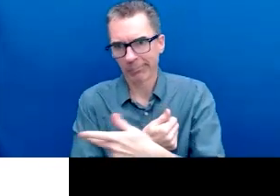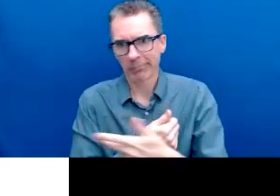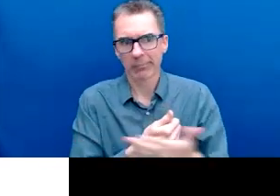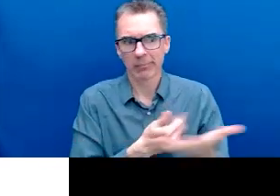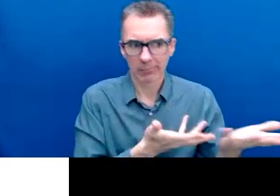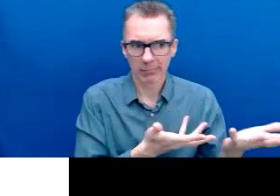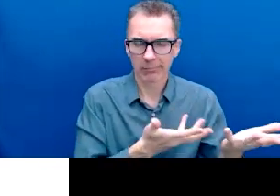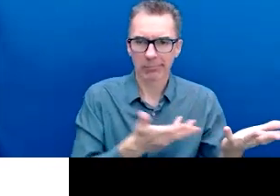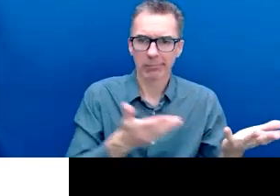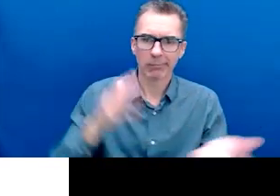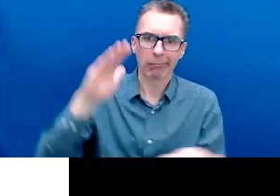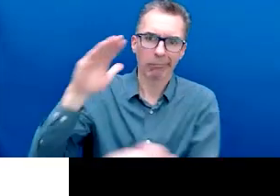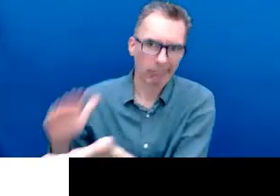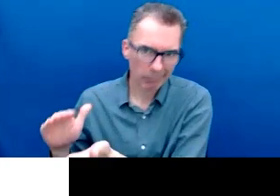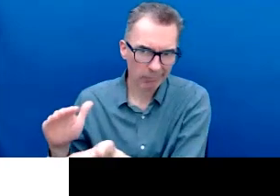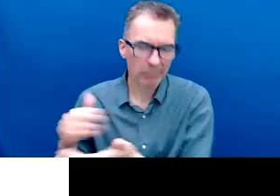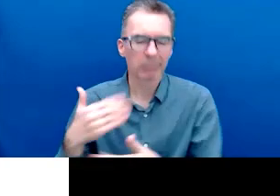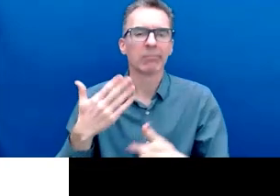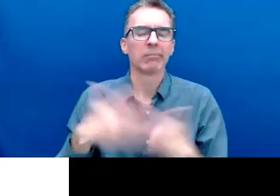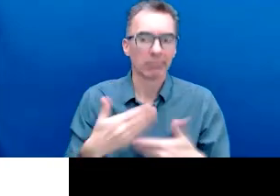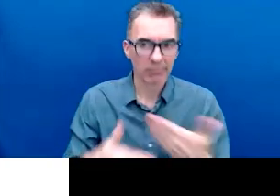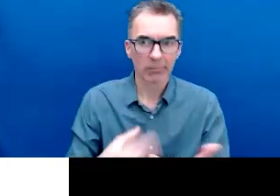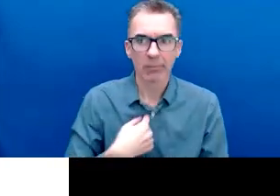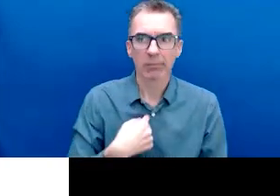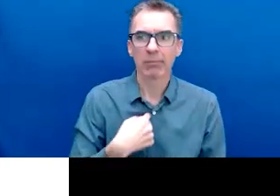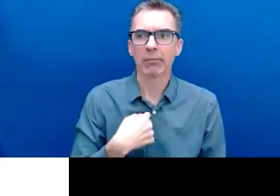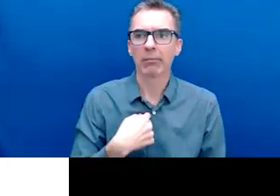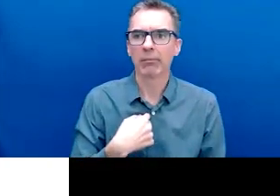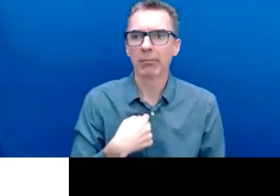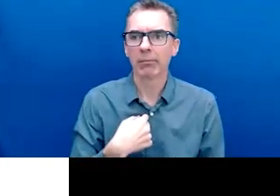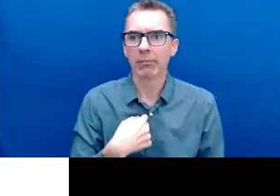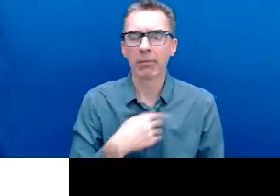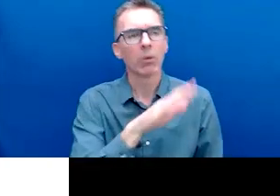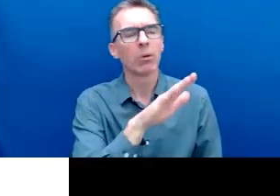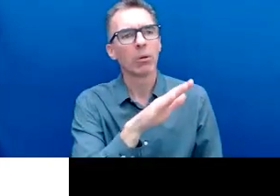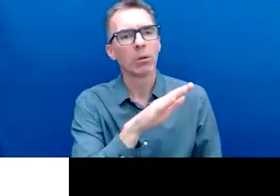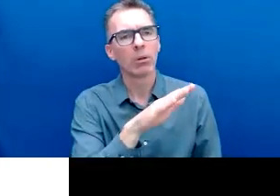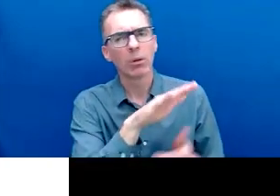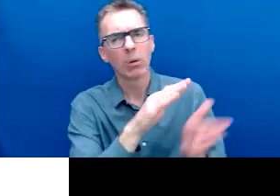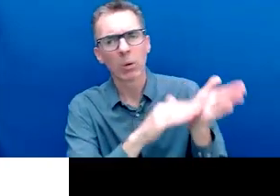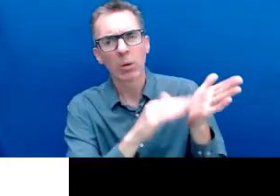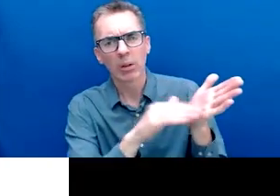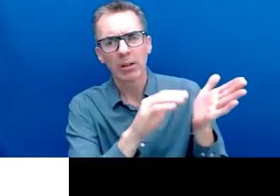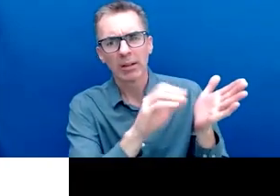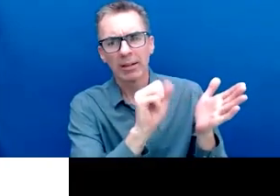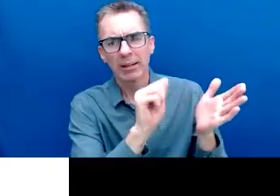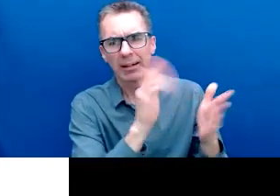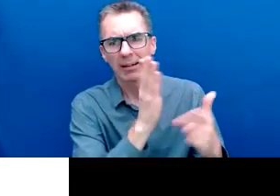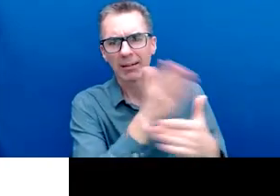Sally, it’s Susi, I’m so sorry. Yeah. That's okay. I need to let Steven know